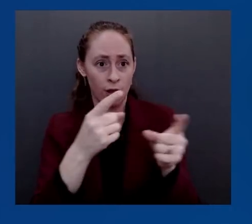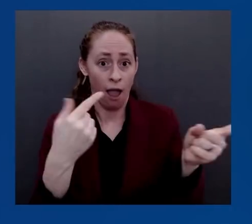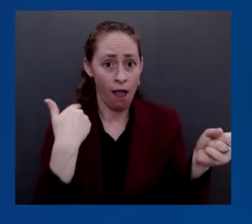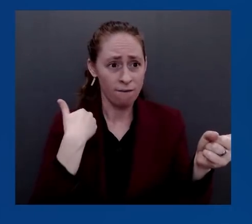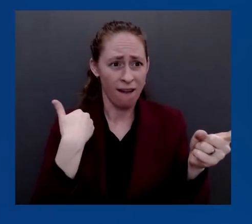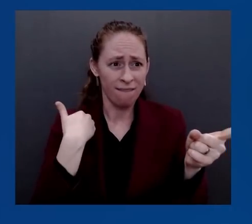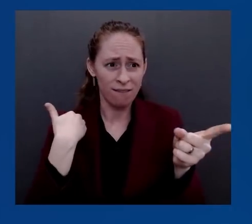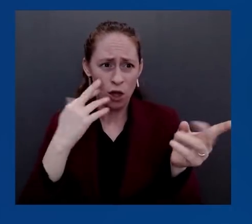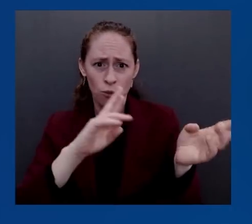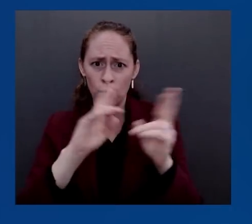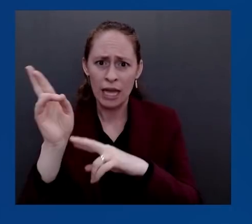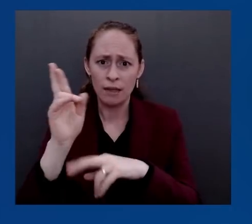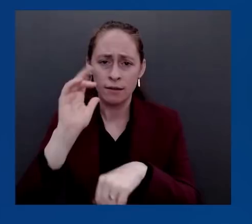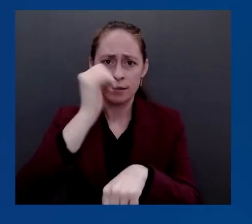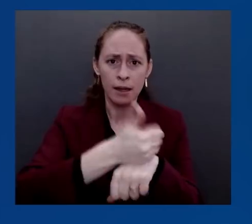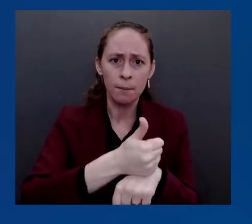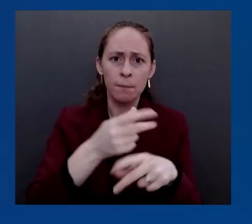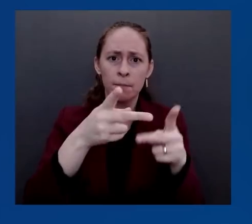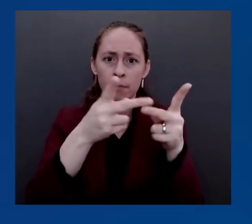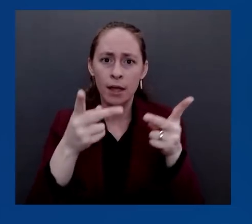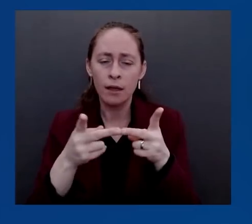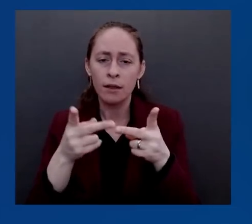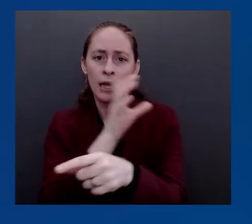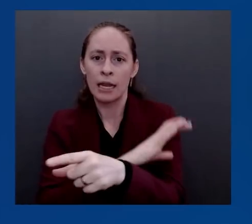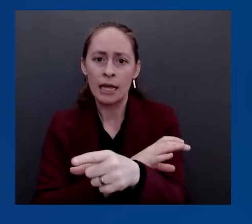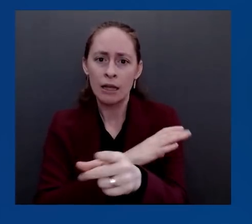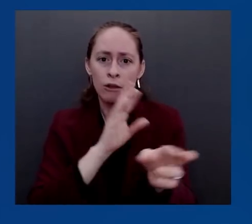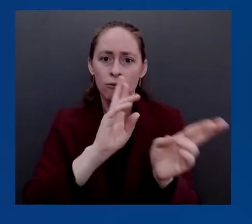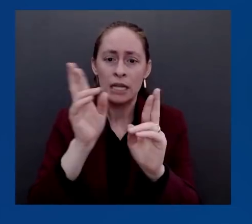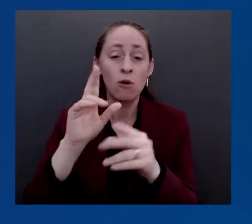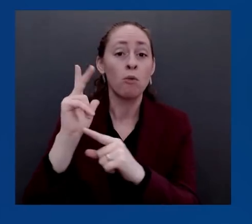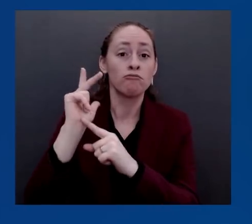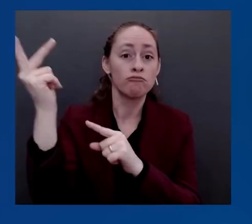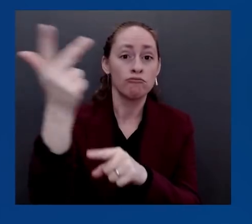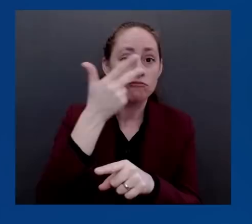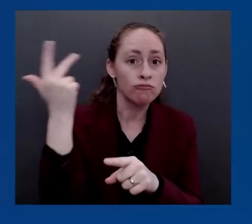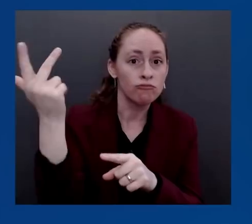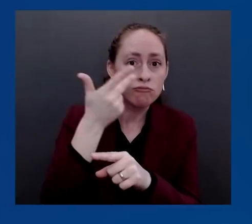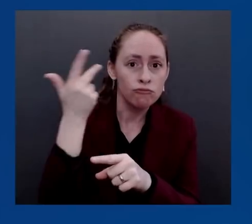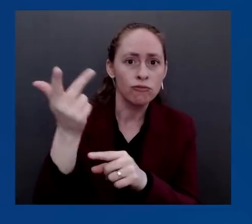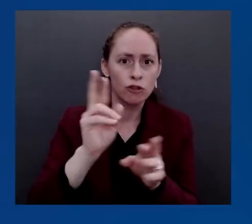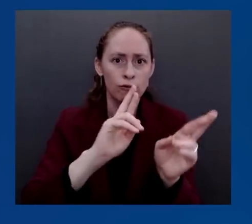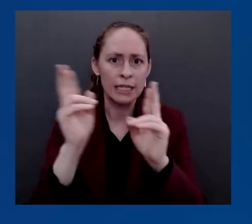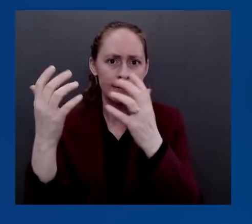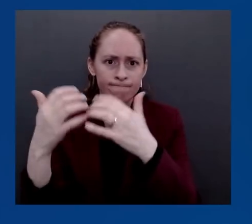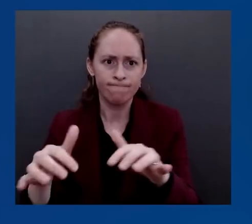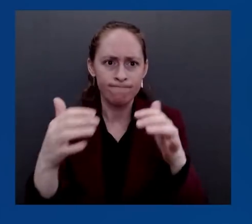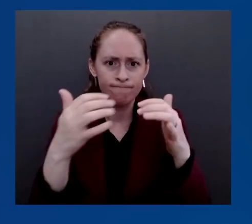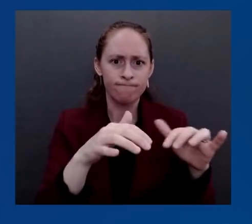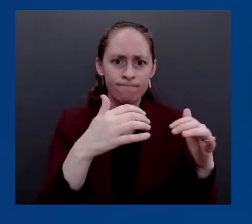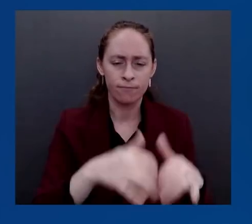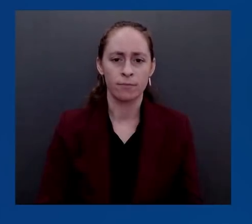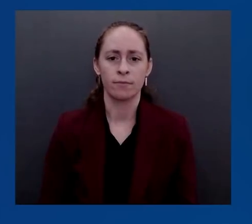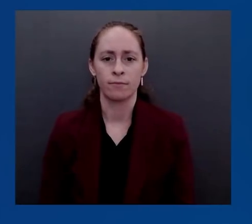that becomes most important -- is taking vaccines and turning them into vaccinations. Next question, please.